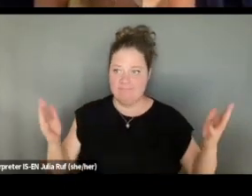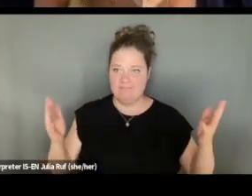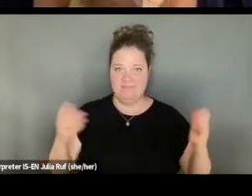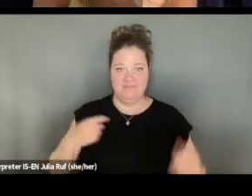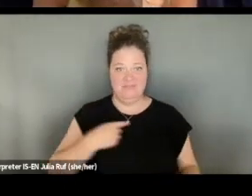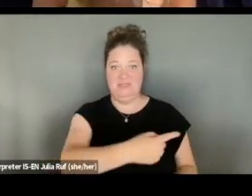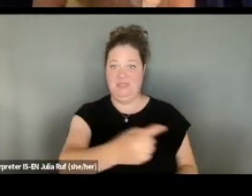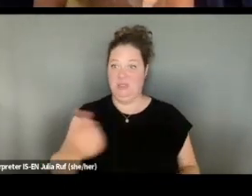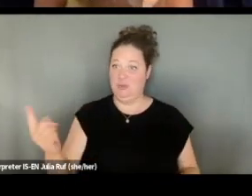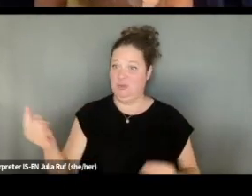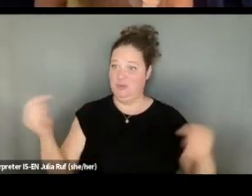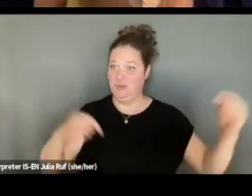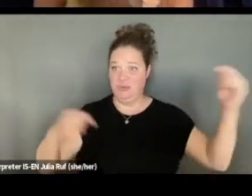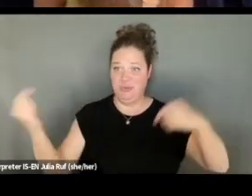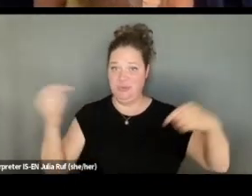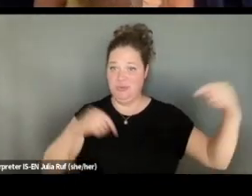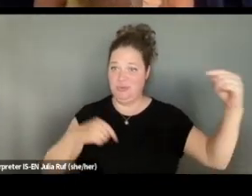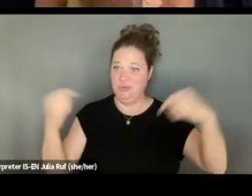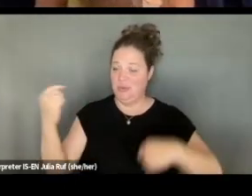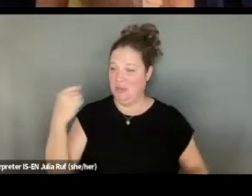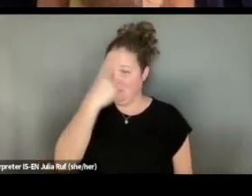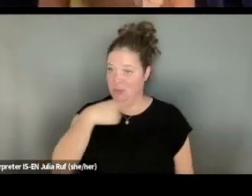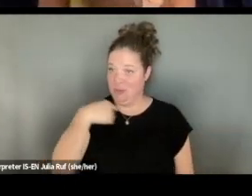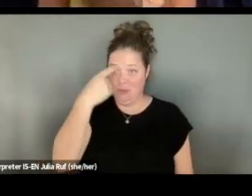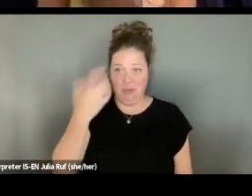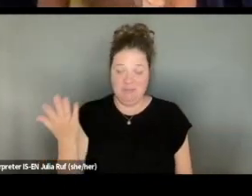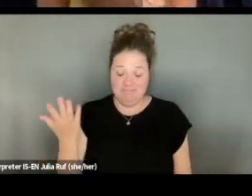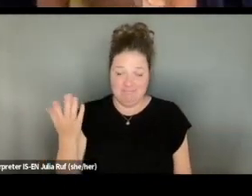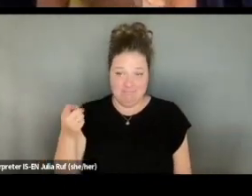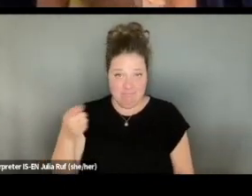know who you are participating as, if you're representing somebody or if